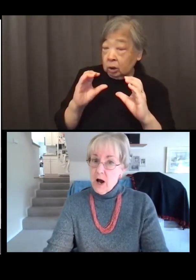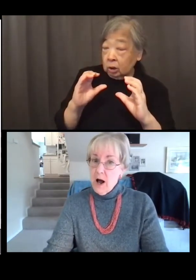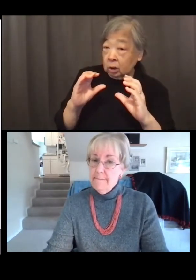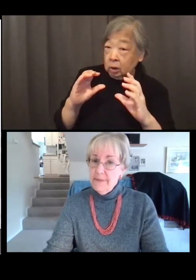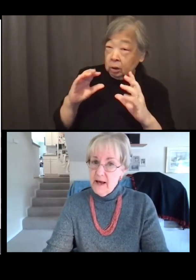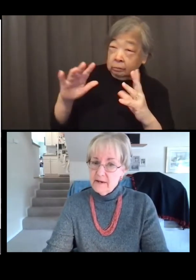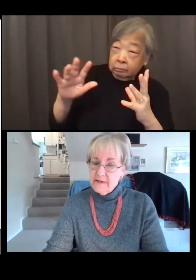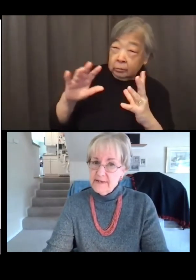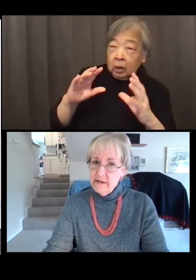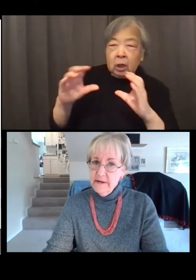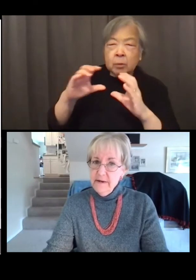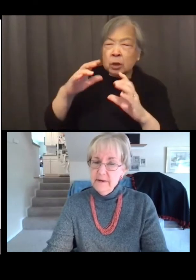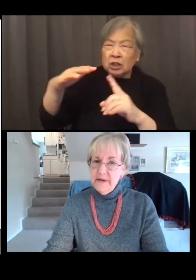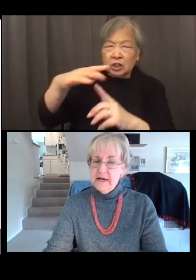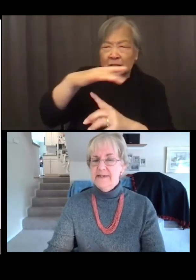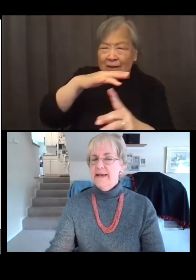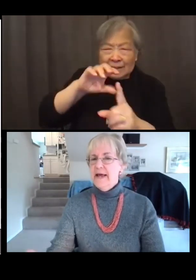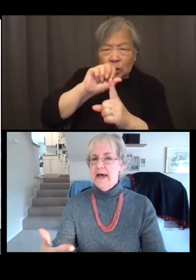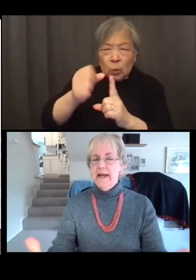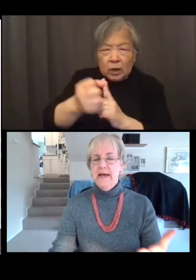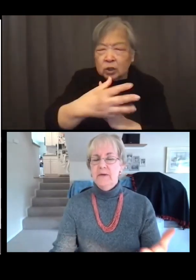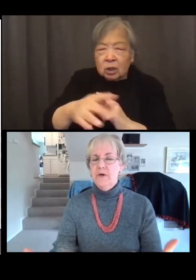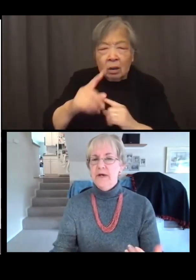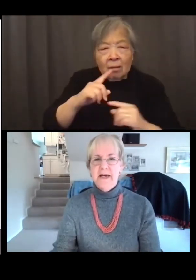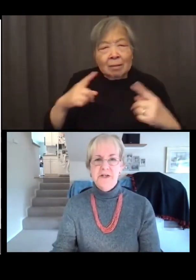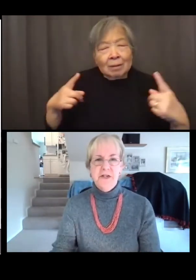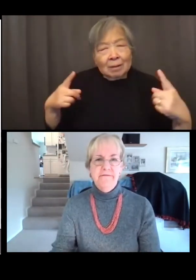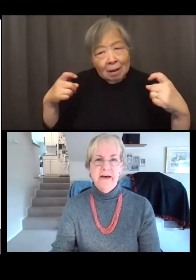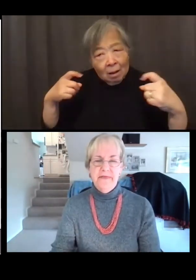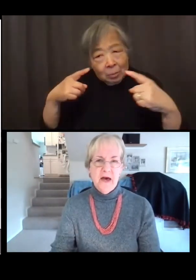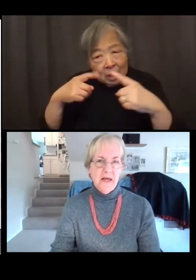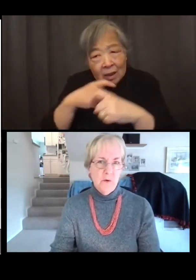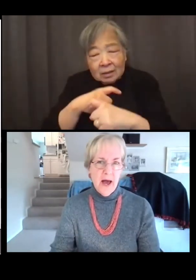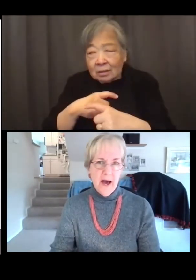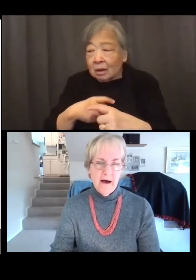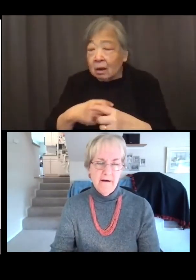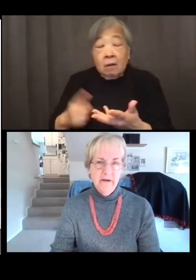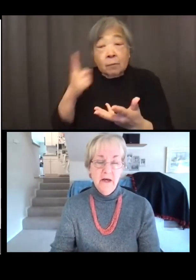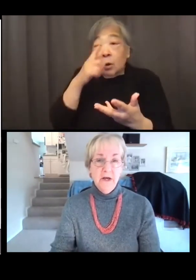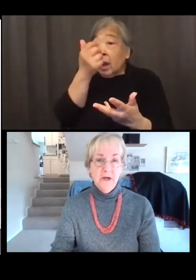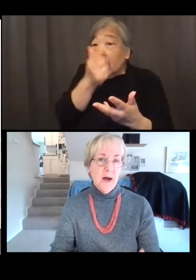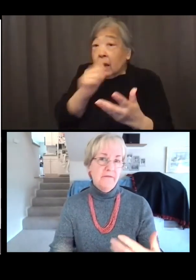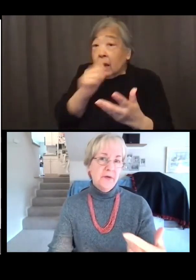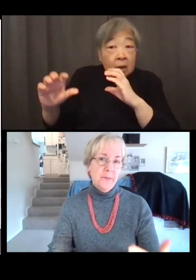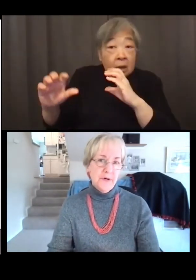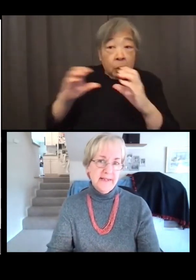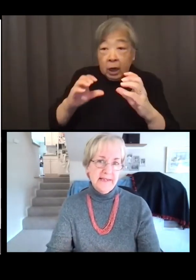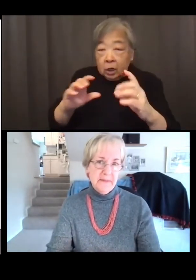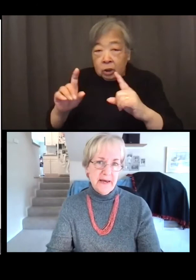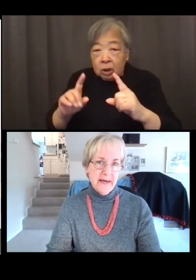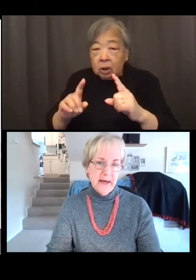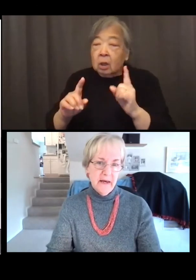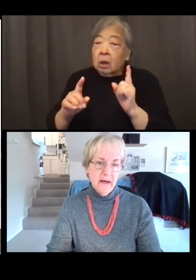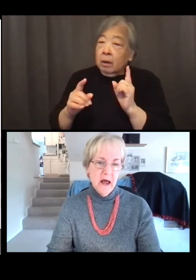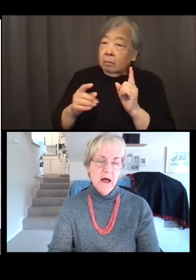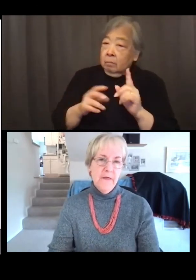complex Because in any communication event that you have, you have the person speaking,